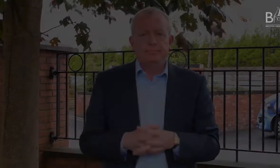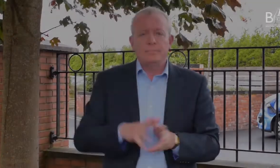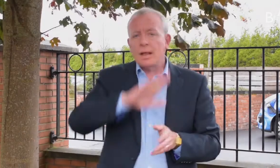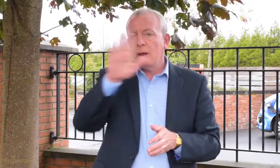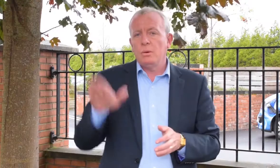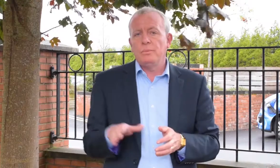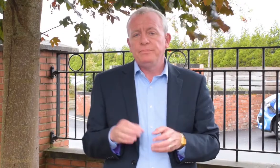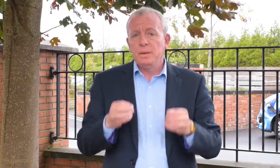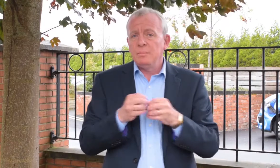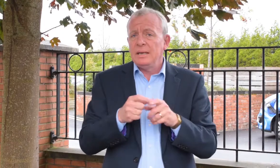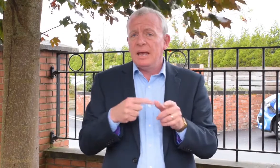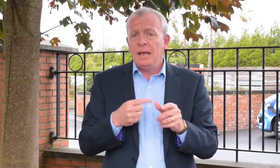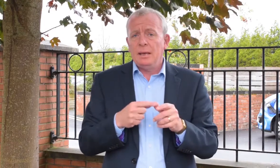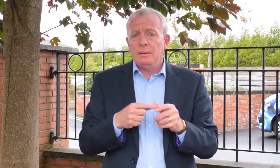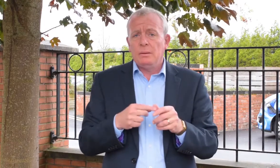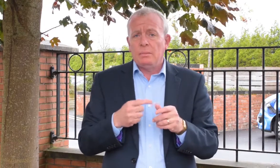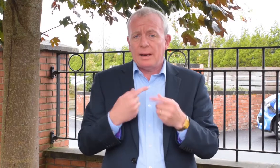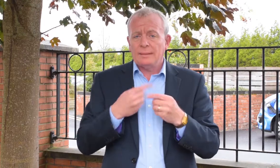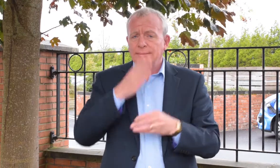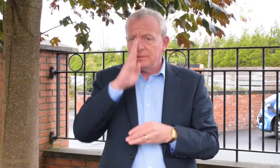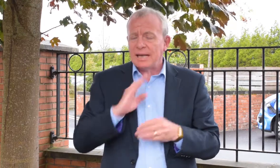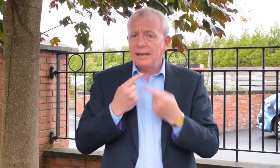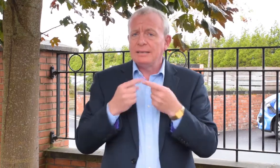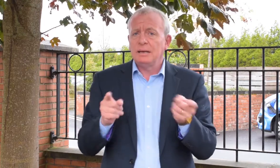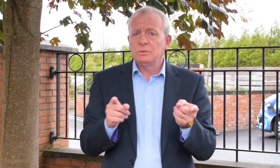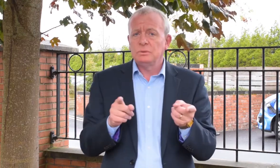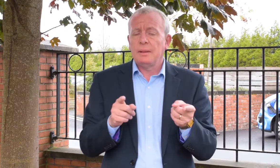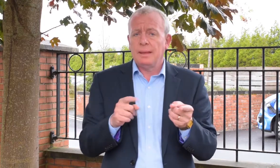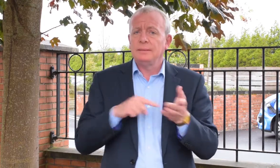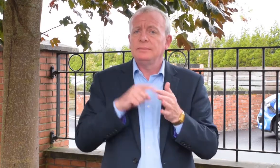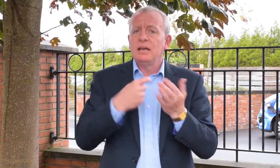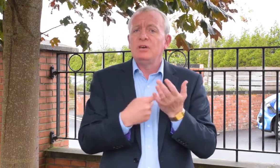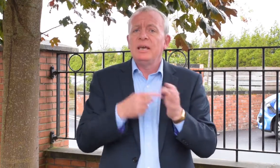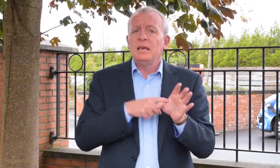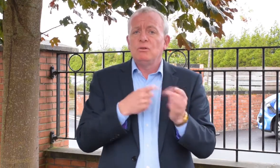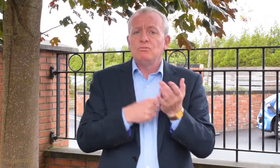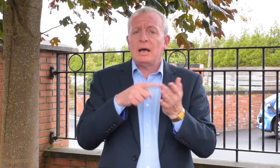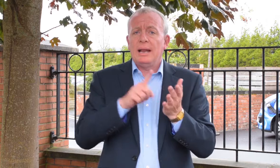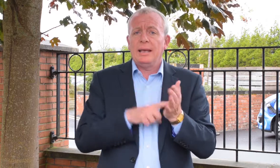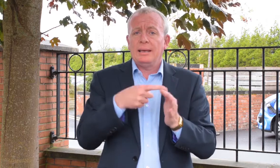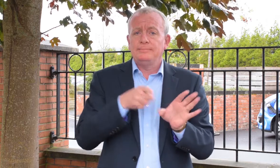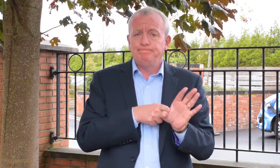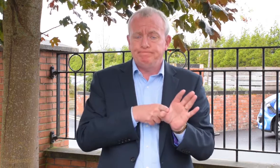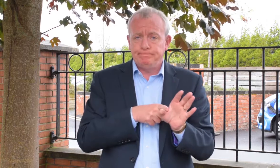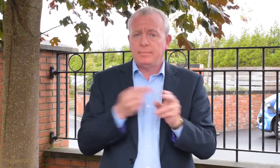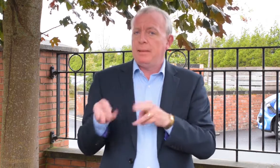Hello The British Deaf Association is deeply saddened by the recent passing of our previous Chair,